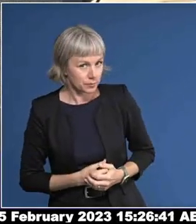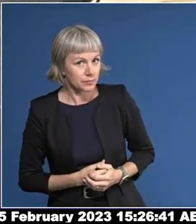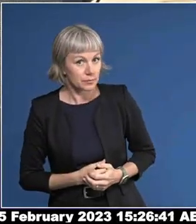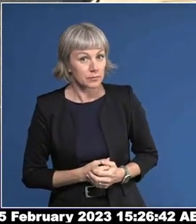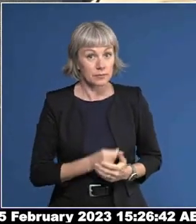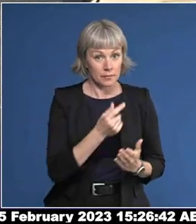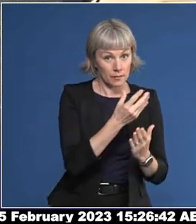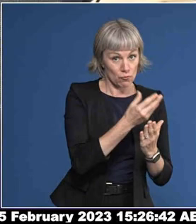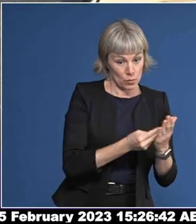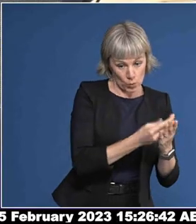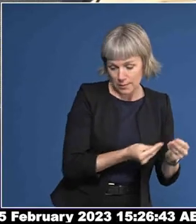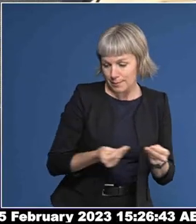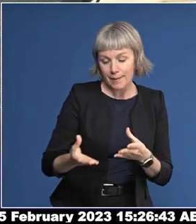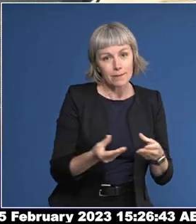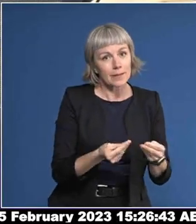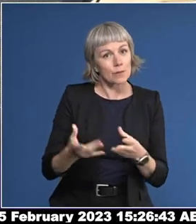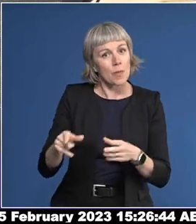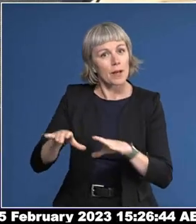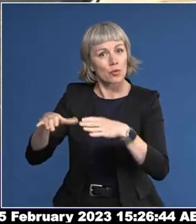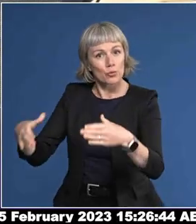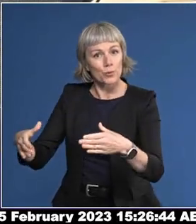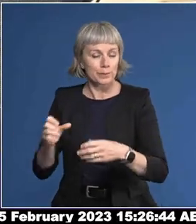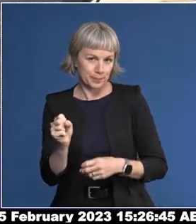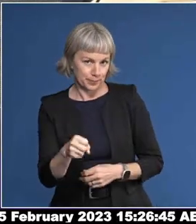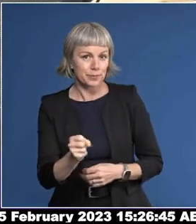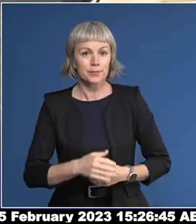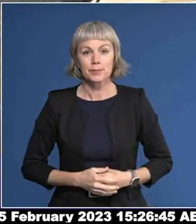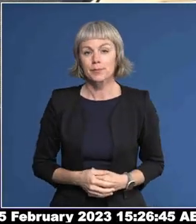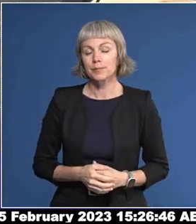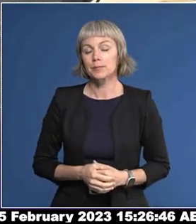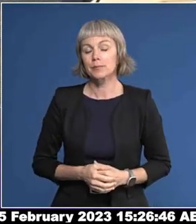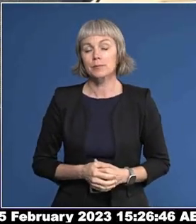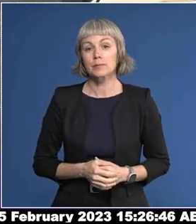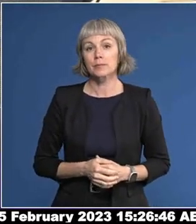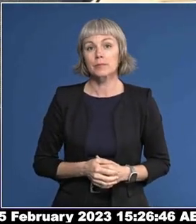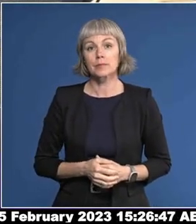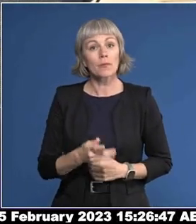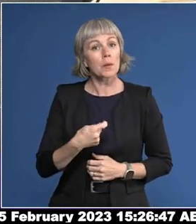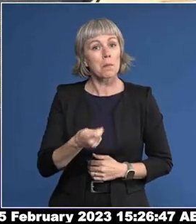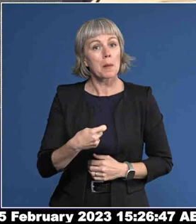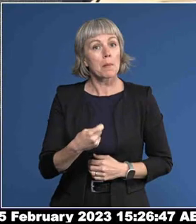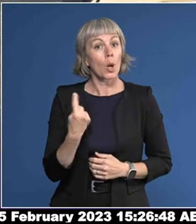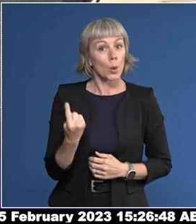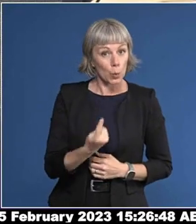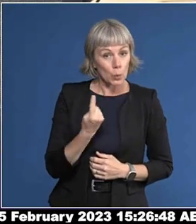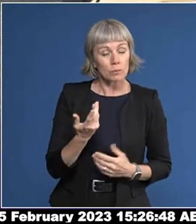Yes. In terms of membership, you are made up of - from sole traders to entities